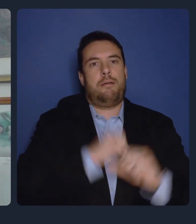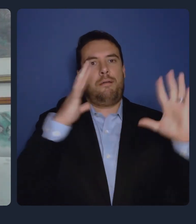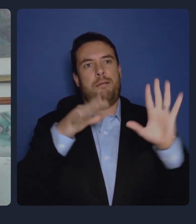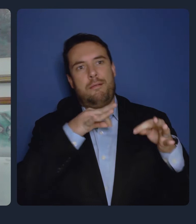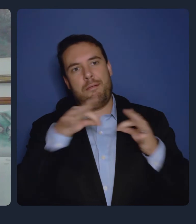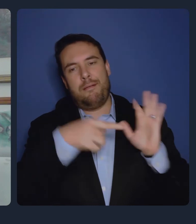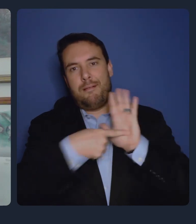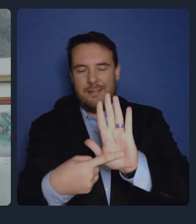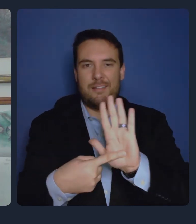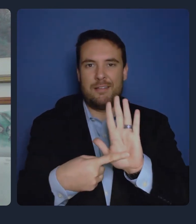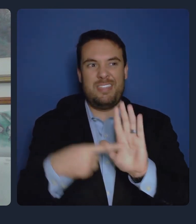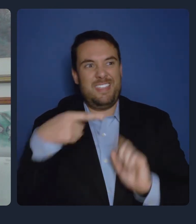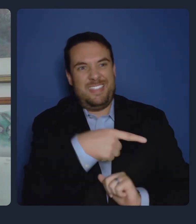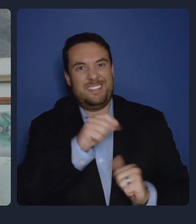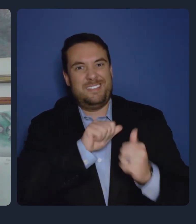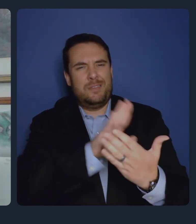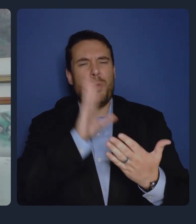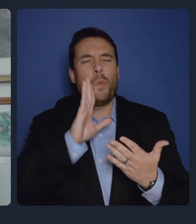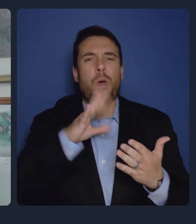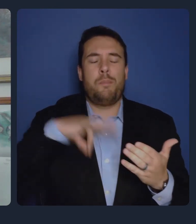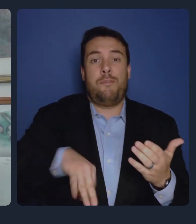is that this is going to be beneficial for the majority of your students.